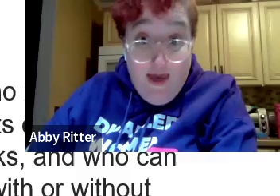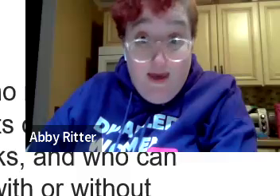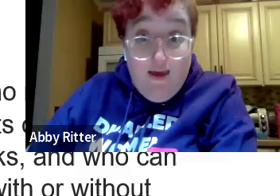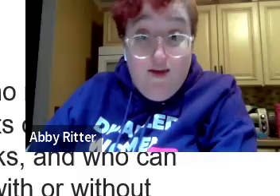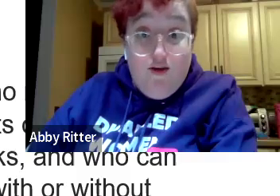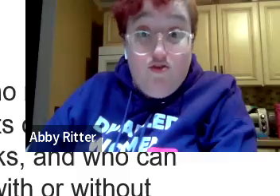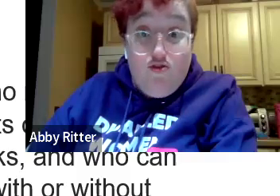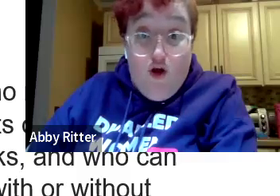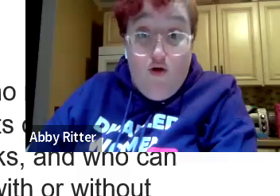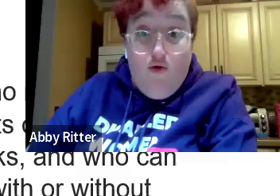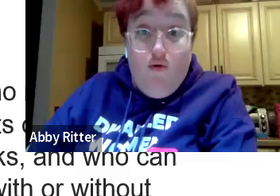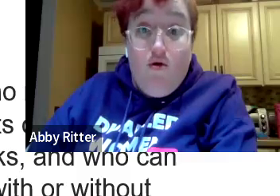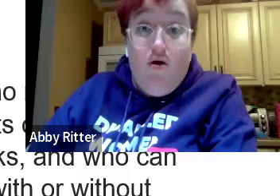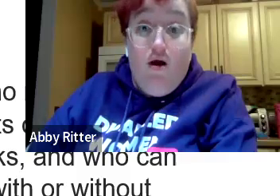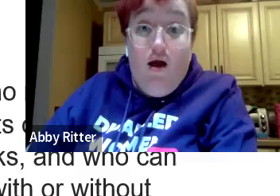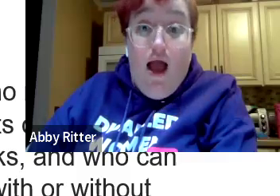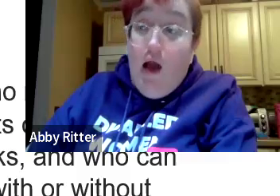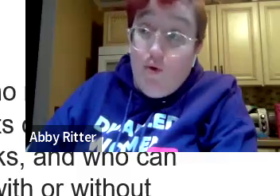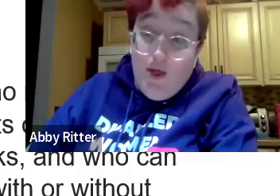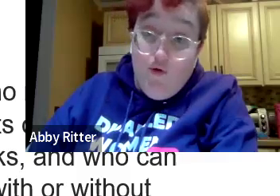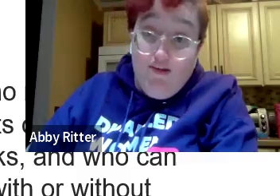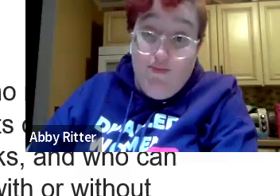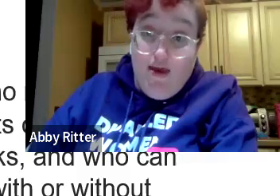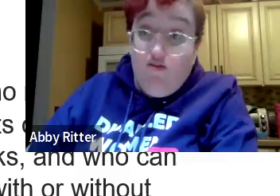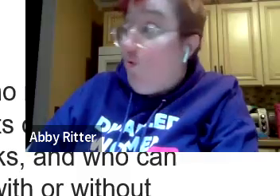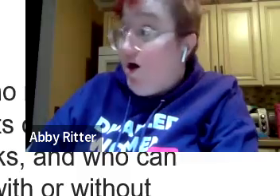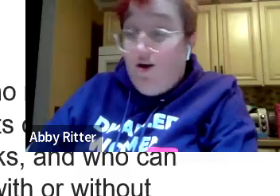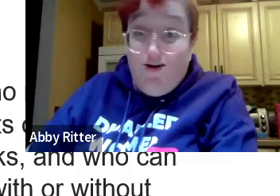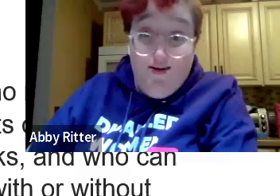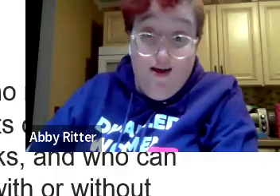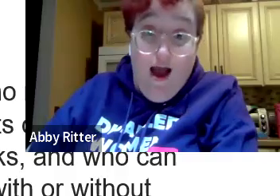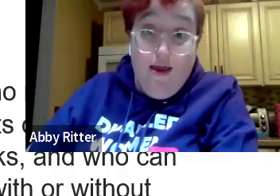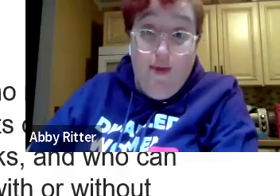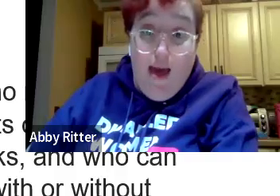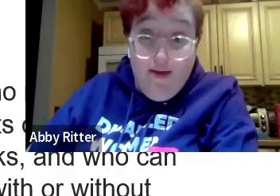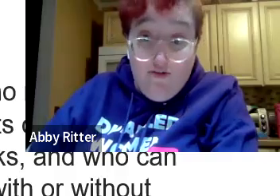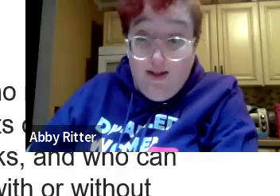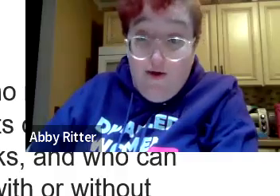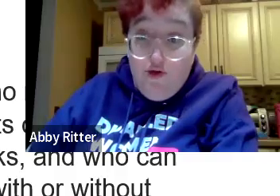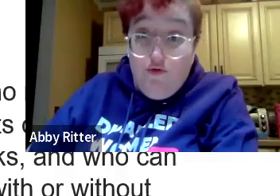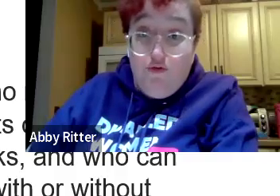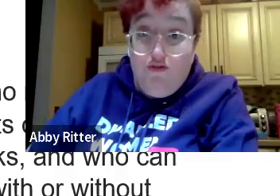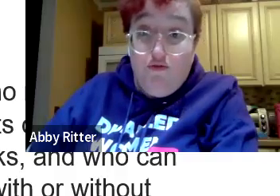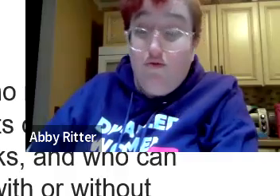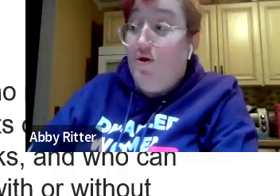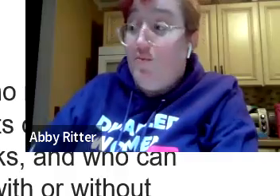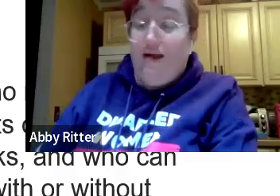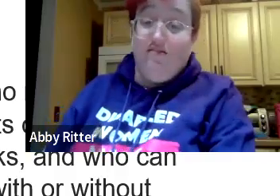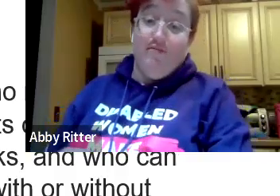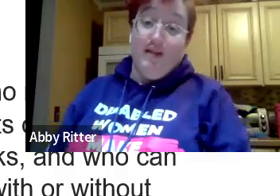able to give up social media. I said well, my friend, social media is your